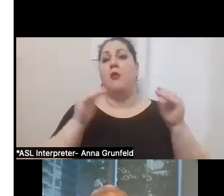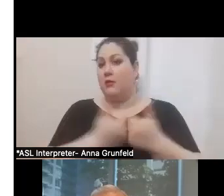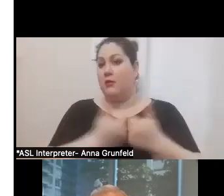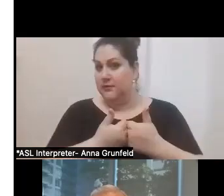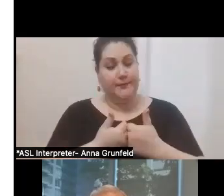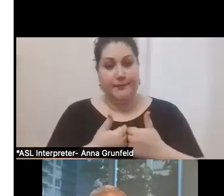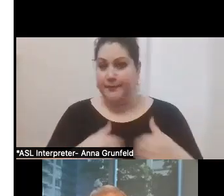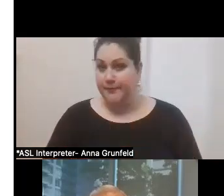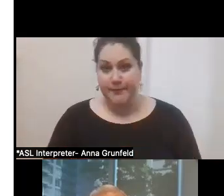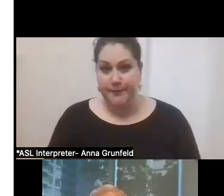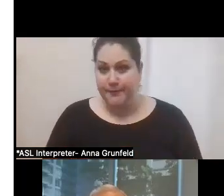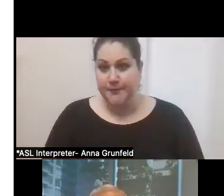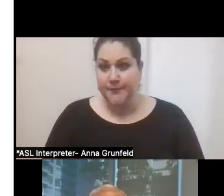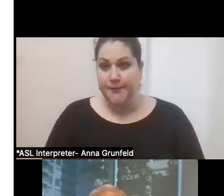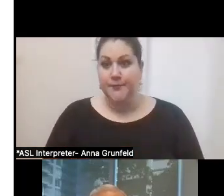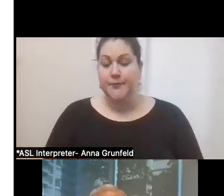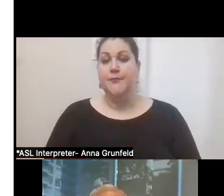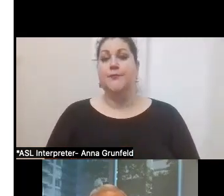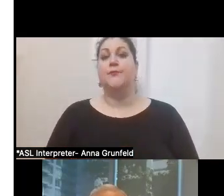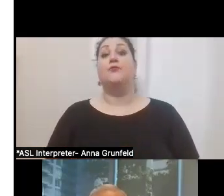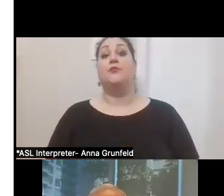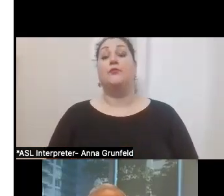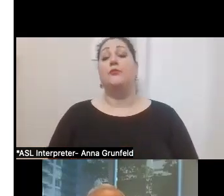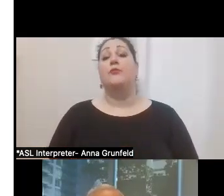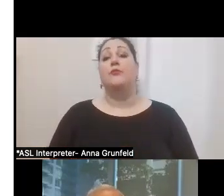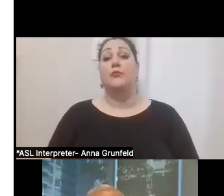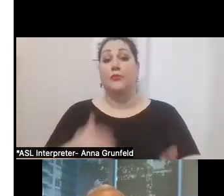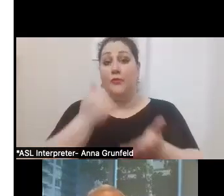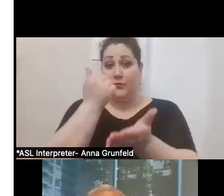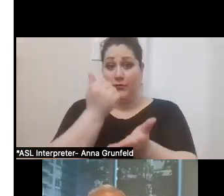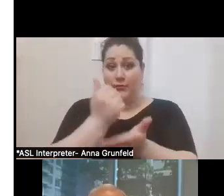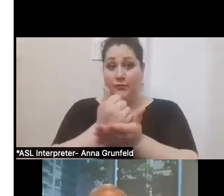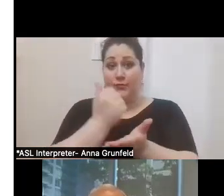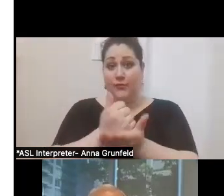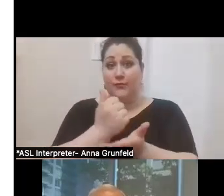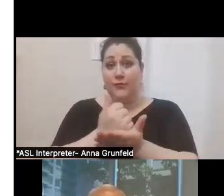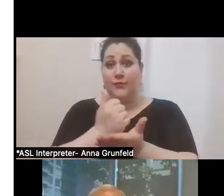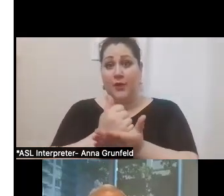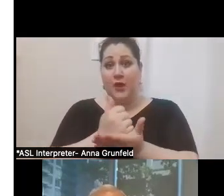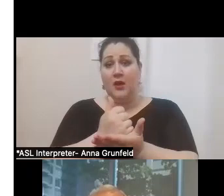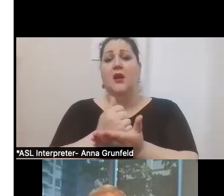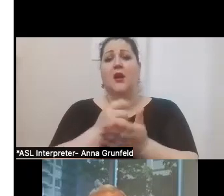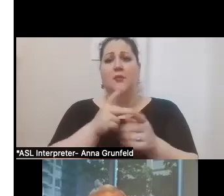Our helping professions autism knowledge also remains very limited.